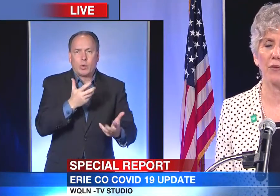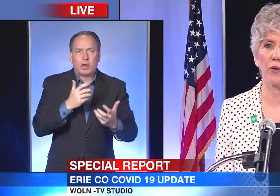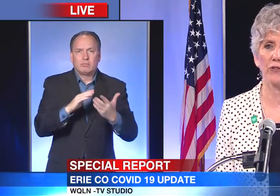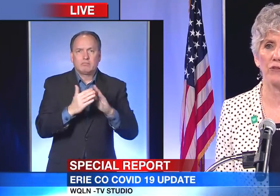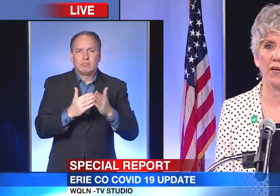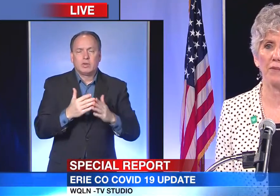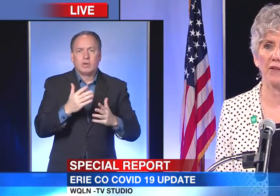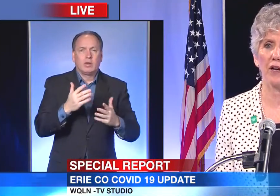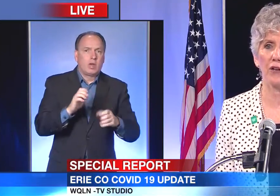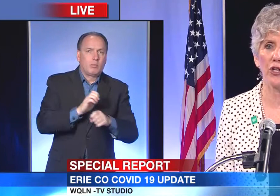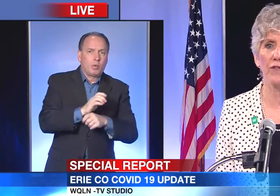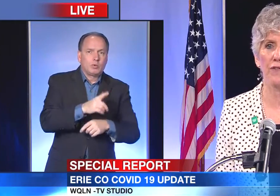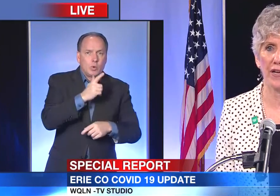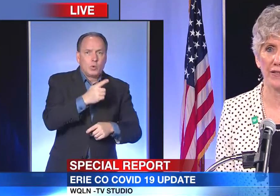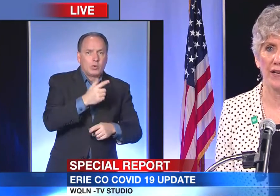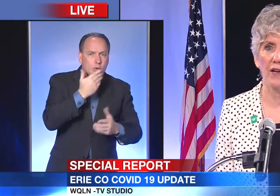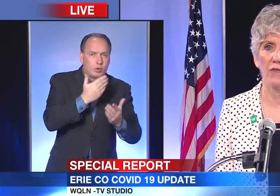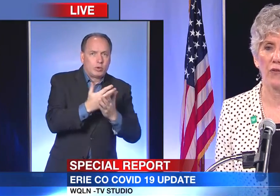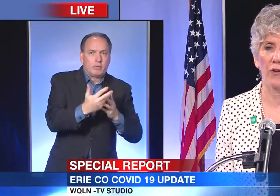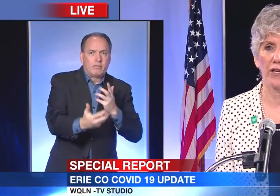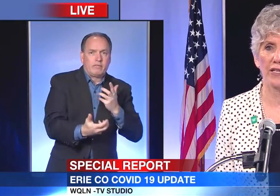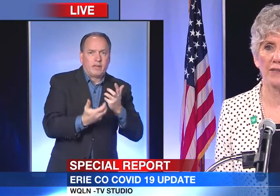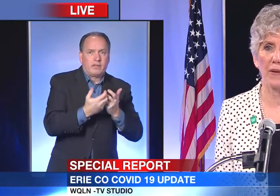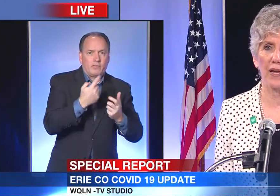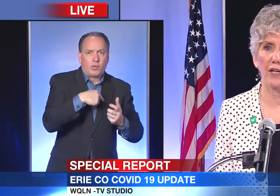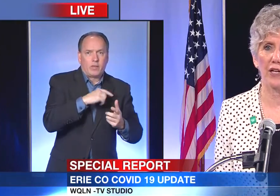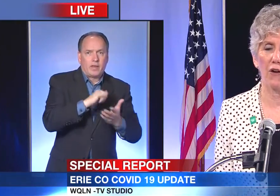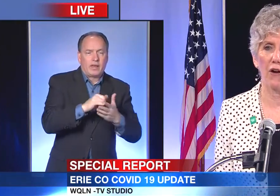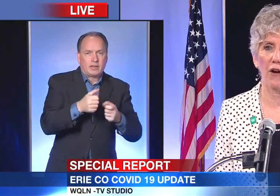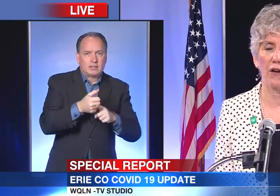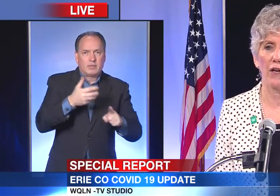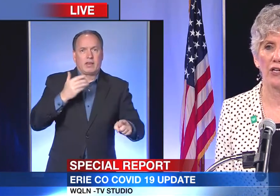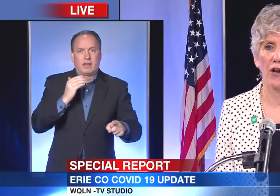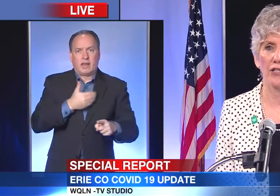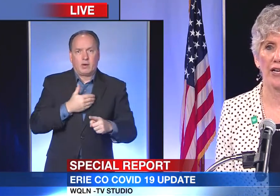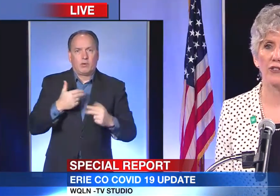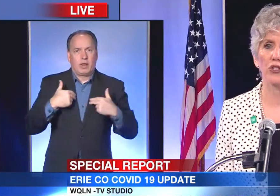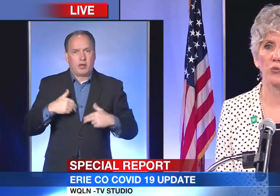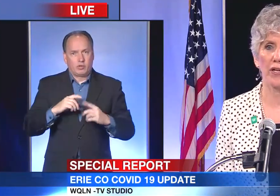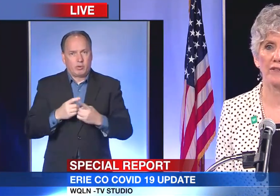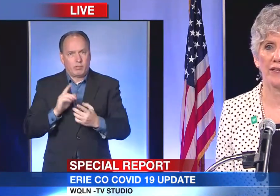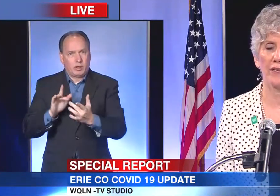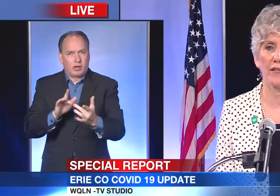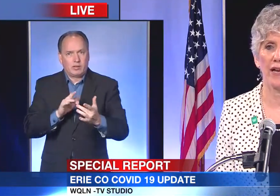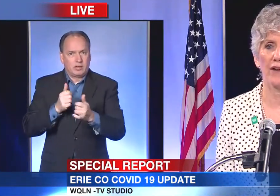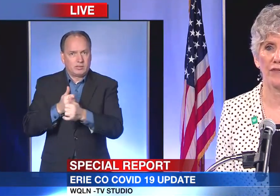SOME COMMUNITY PARTNERS OUT THERE THAT CAN HELP US. THEY HAVE EMPLOYEES WHO MAY BE A